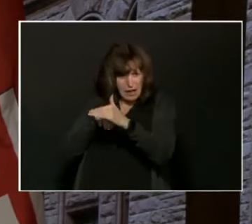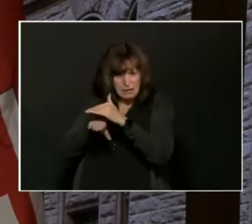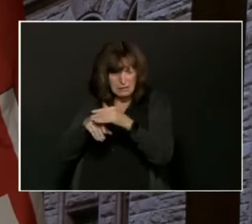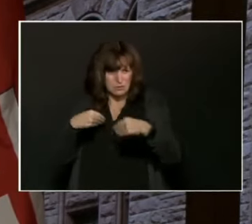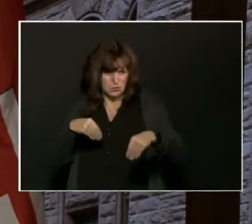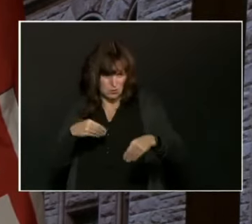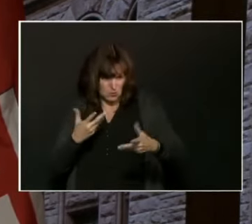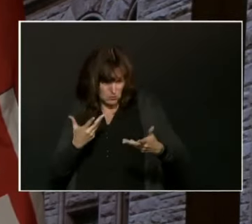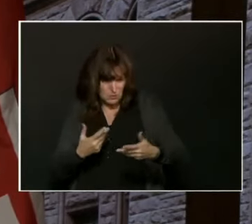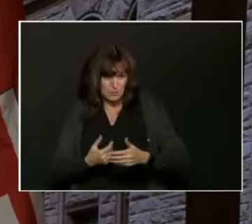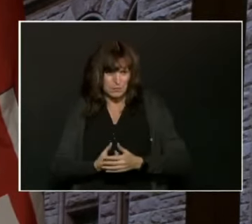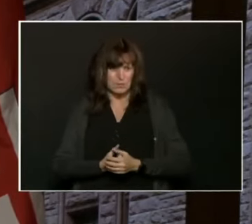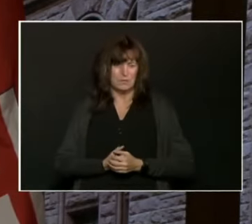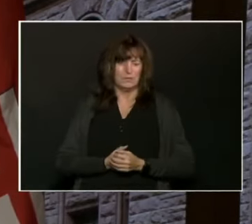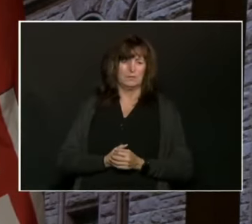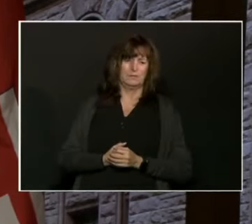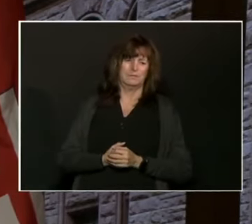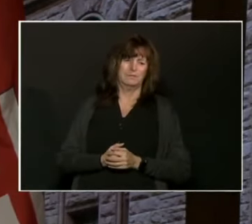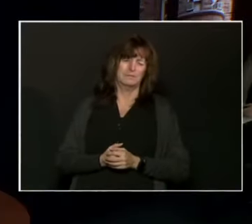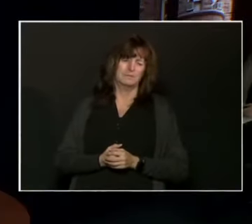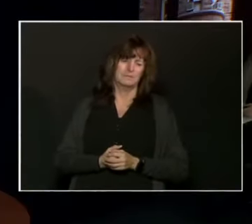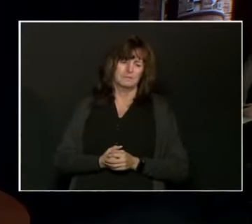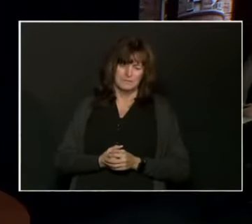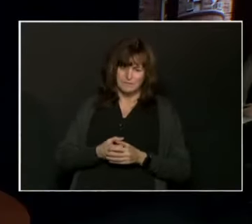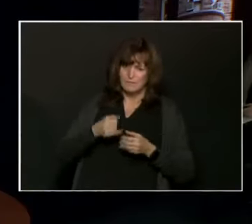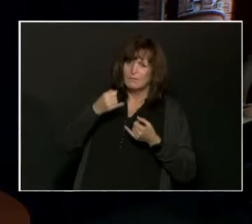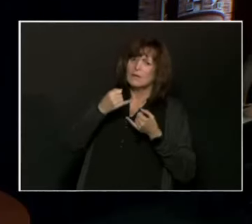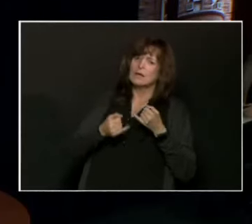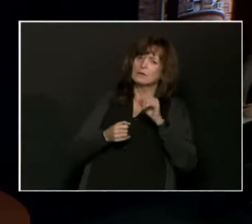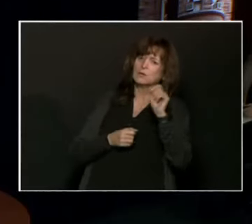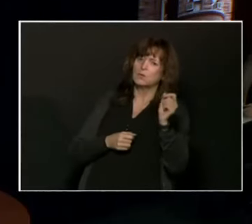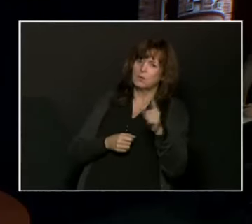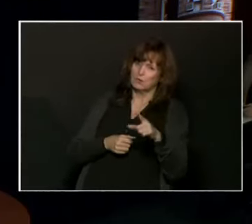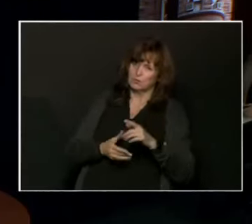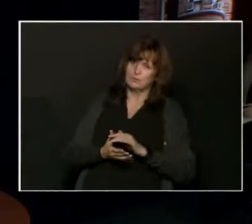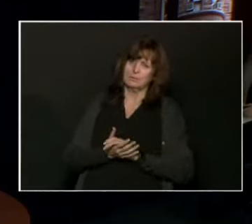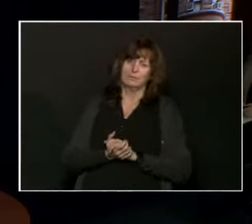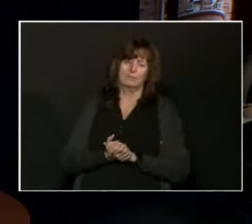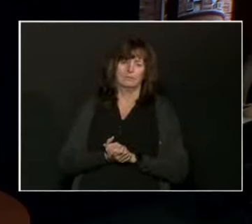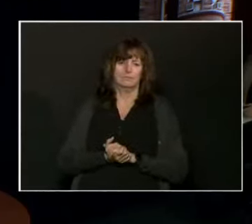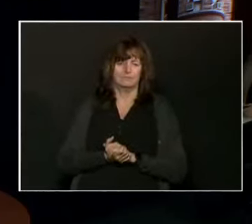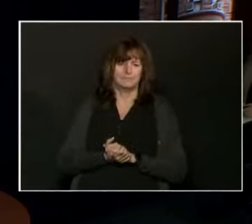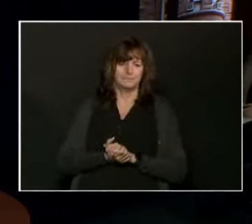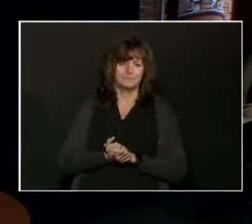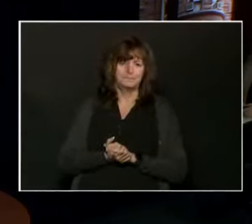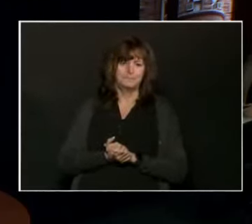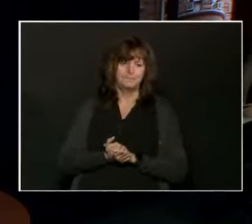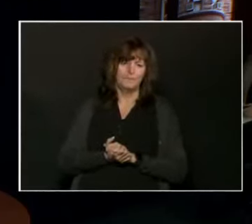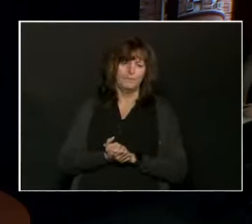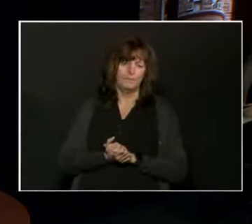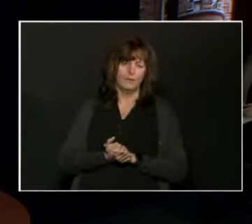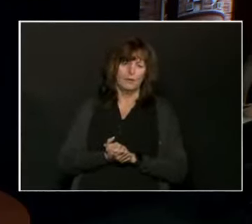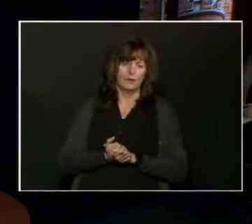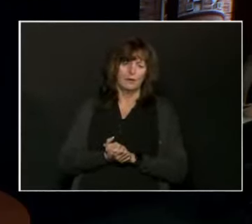WE REDUCE THE NUMBER OF PEOPLE, THAT ARE GOING INTO BIG-BOX